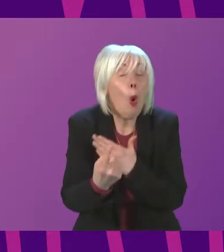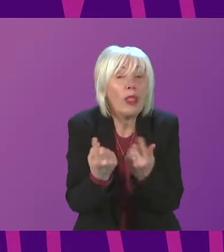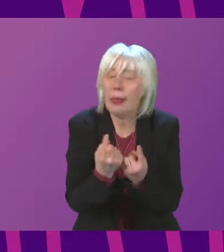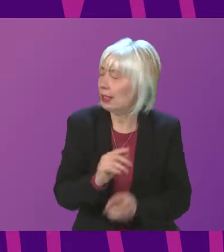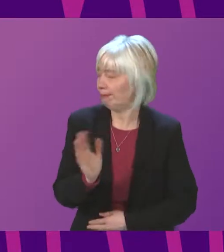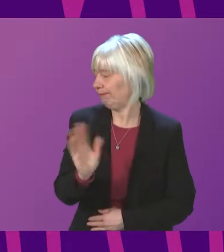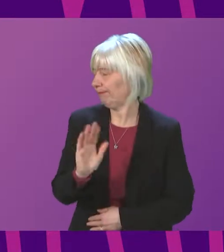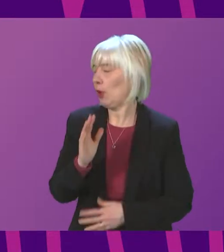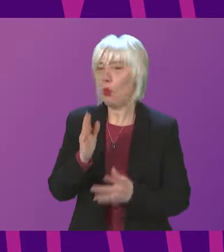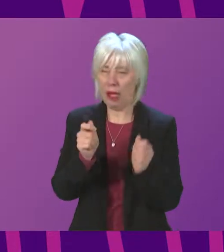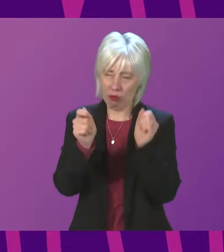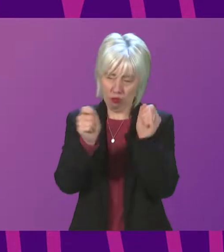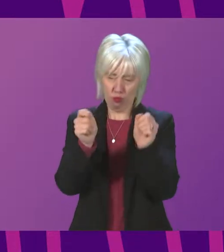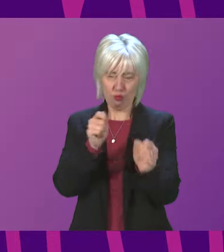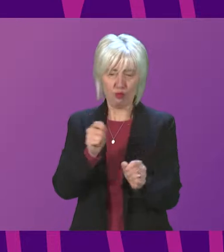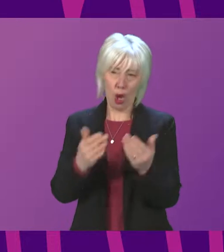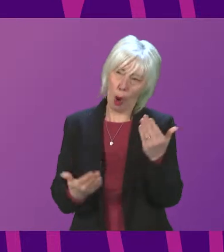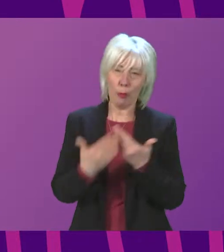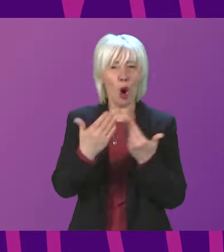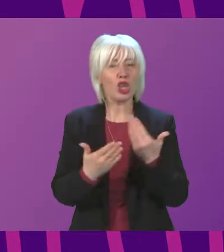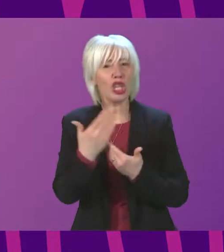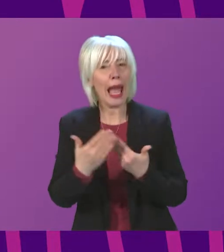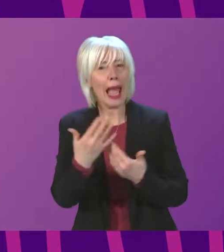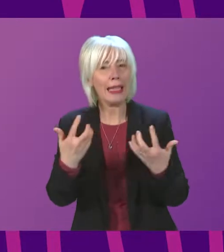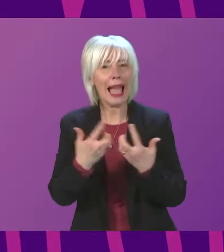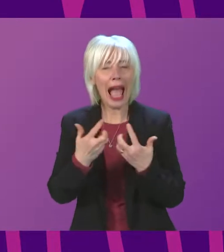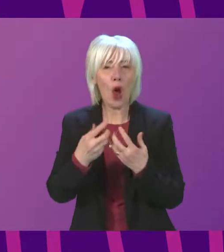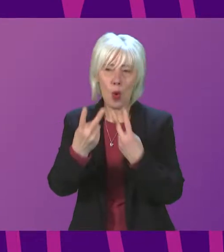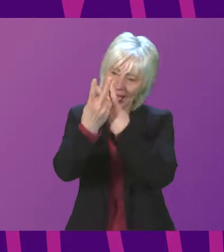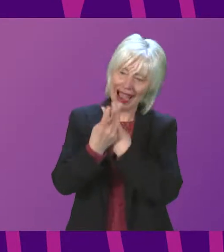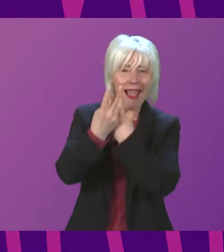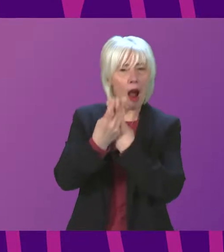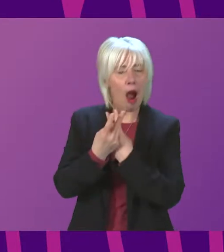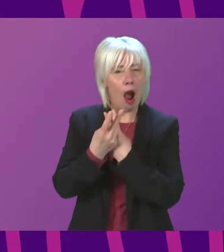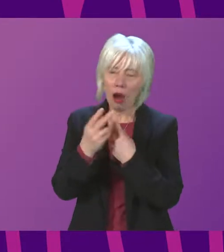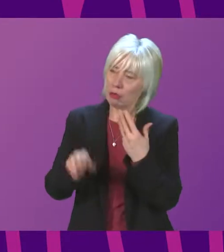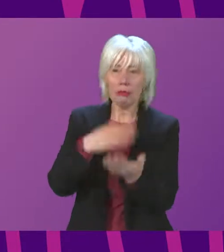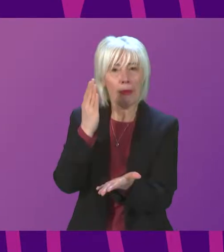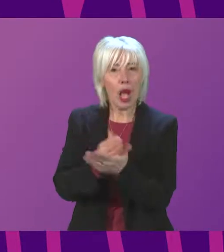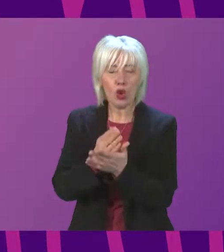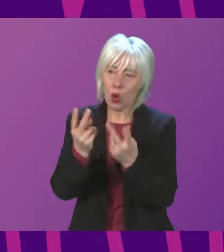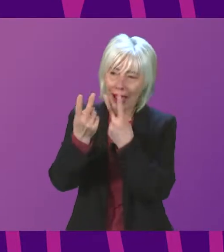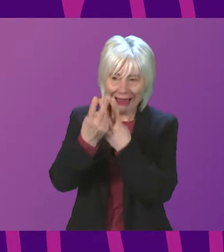The plan also includes redesigning and modernising how people get care, making sure that people are getting care as close to home as possible.